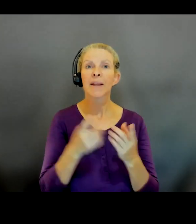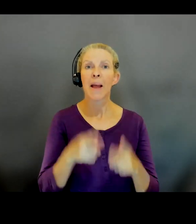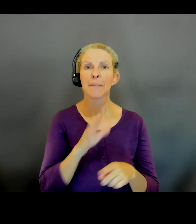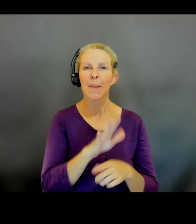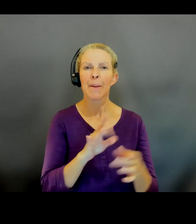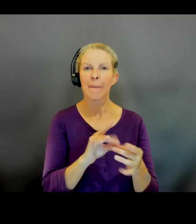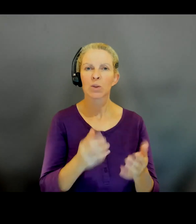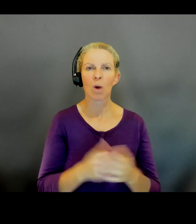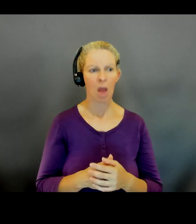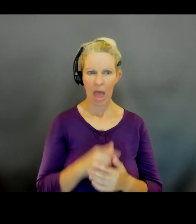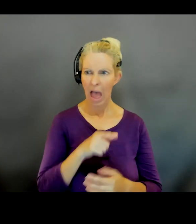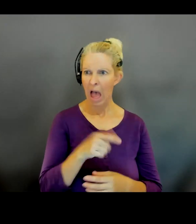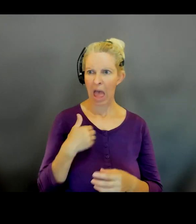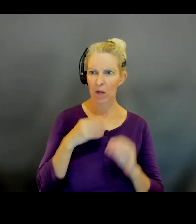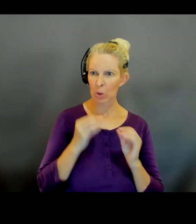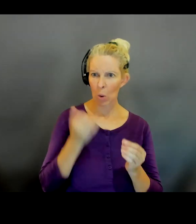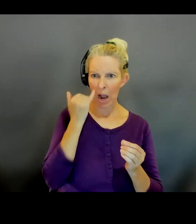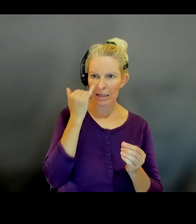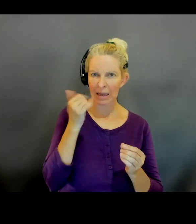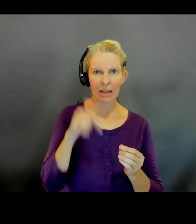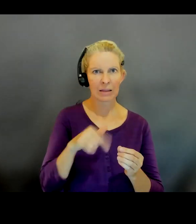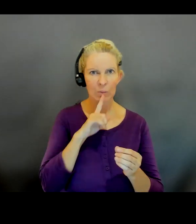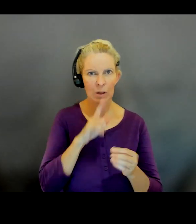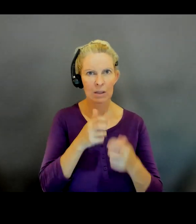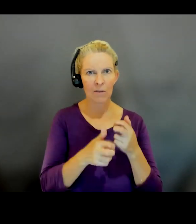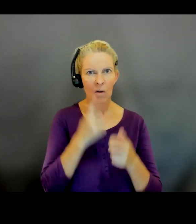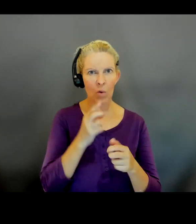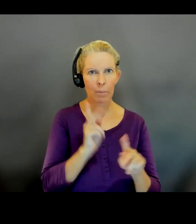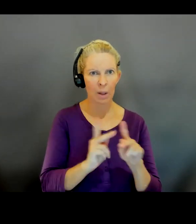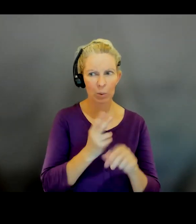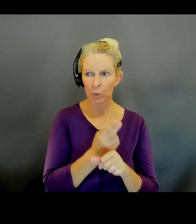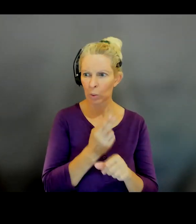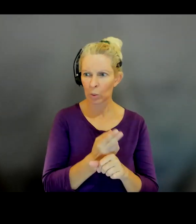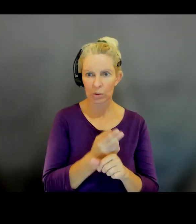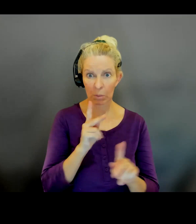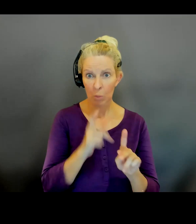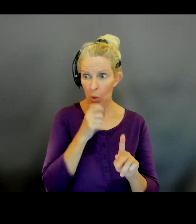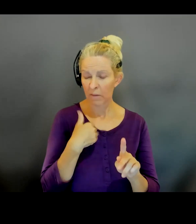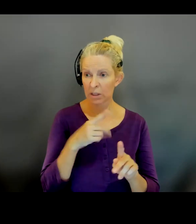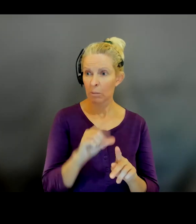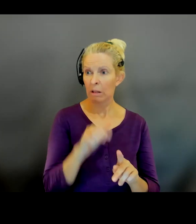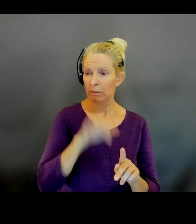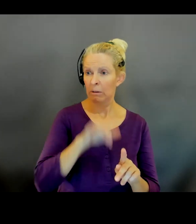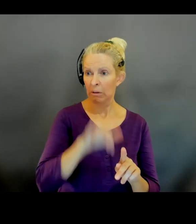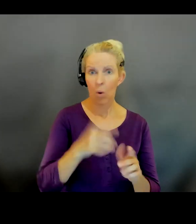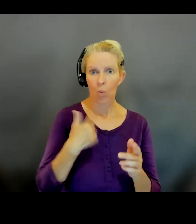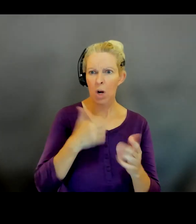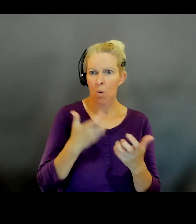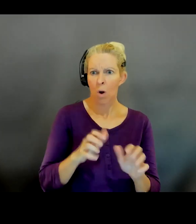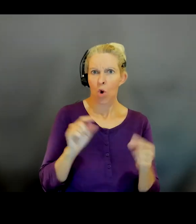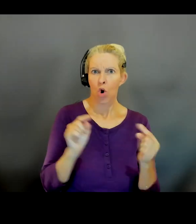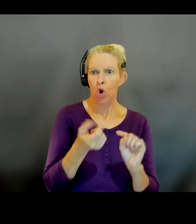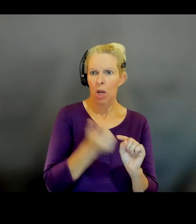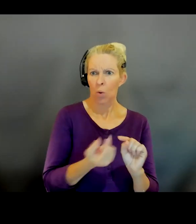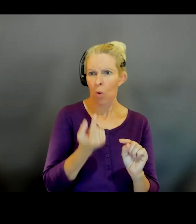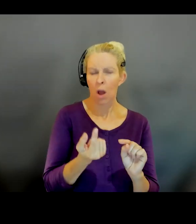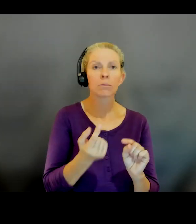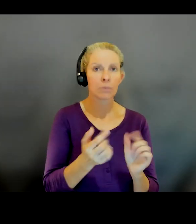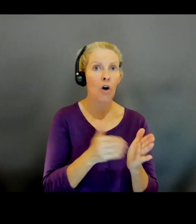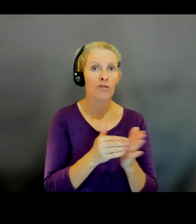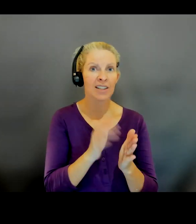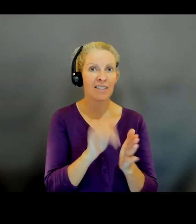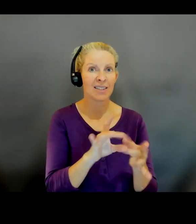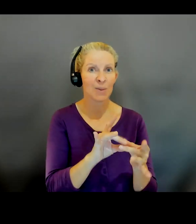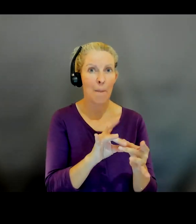so difficult to use for people with disabilities, and we don't want to hurt anyone in our audience,